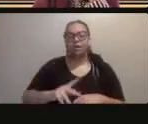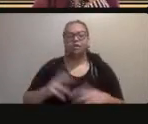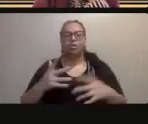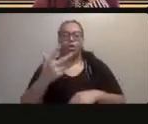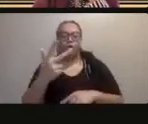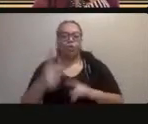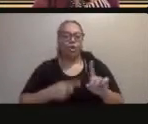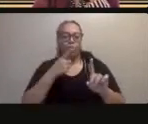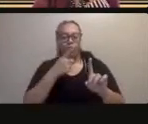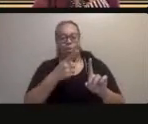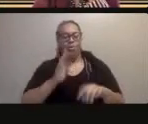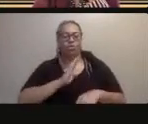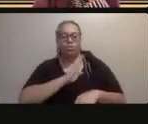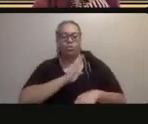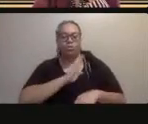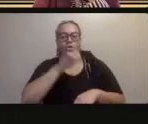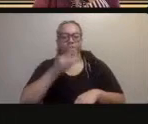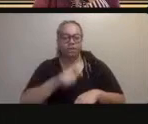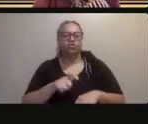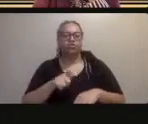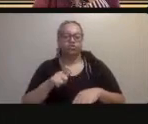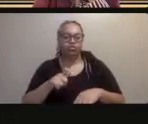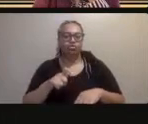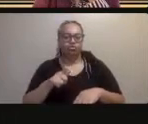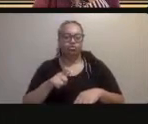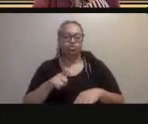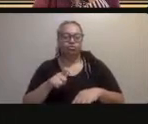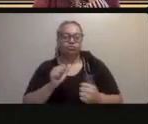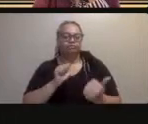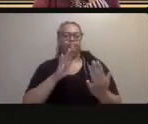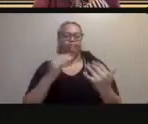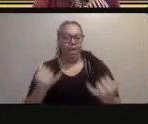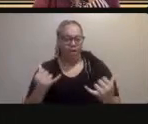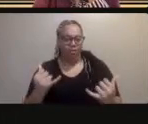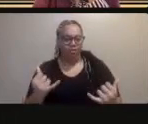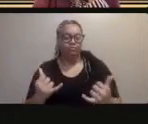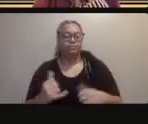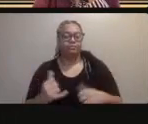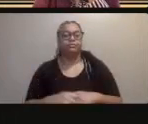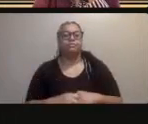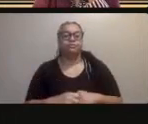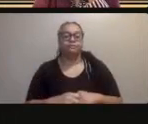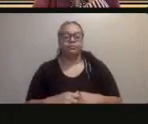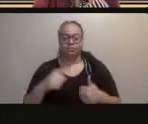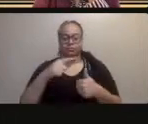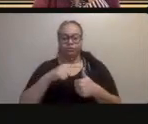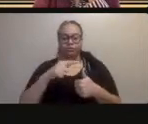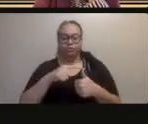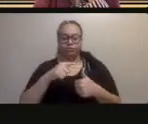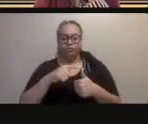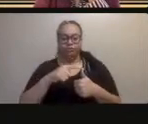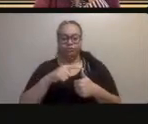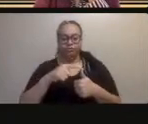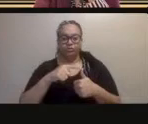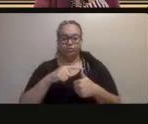ME AHEAD OF TIME. SO QUESTION 1 GIVEN WHAT YOU KNOW ABOUT STEVEN KAISER OR WHAT ARE THE THREE IMMEDIATE